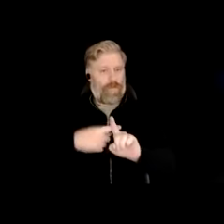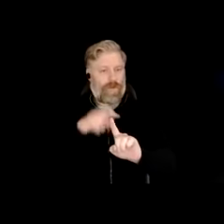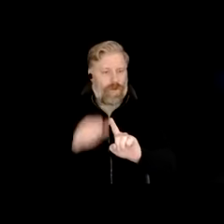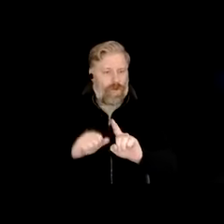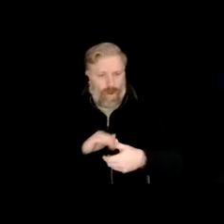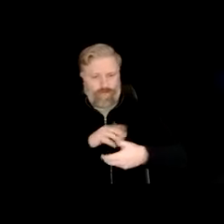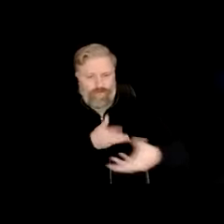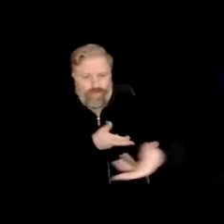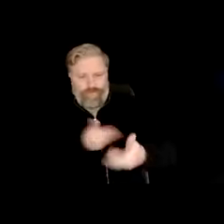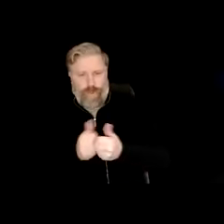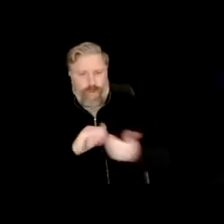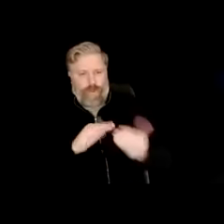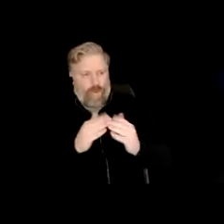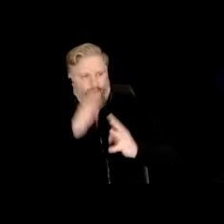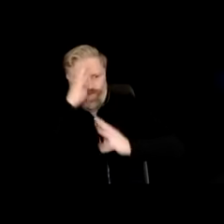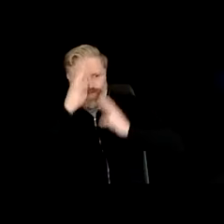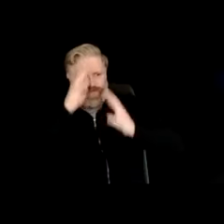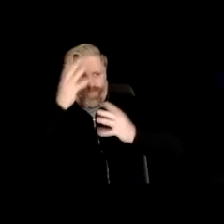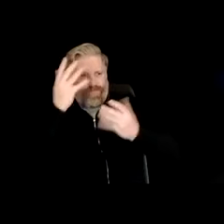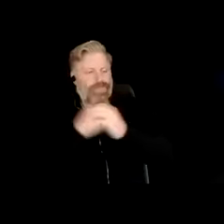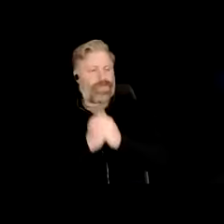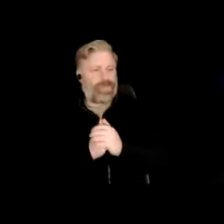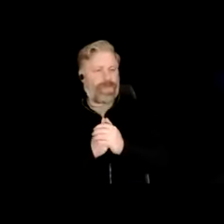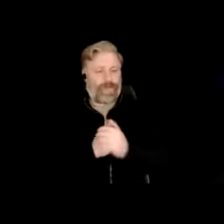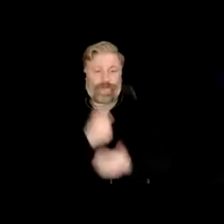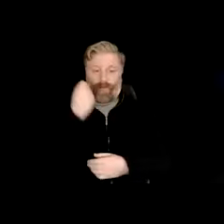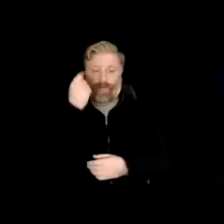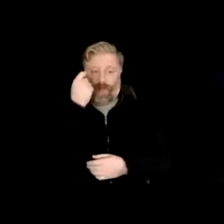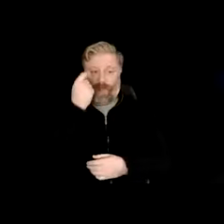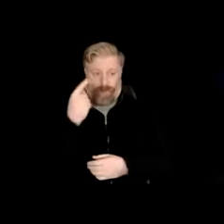Again, in all instances, applicants must reside in the MRAC region.